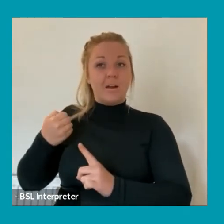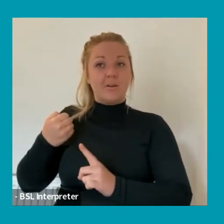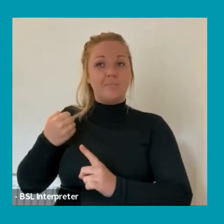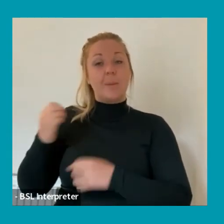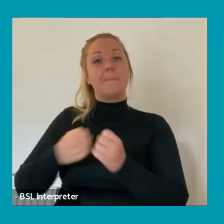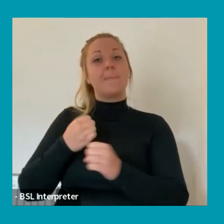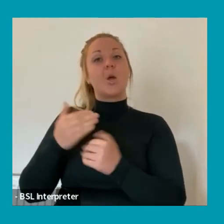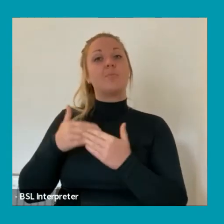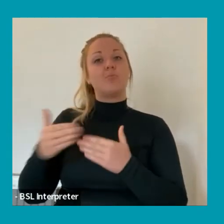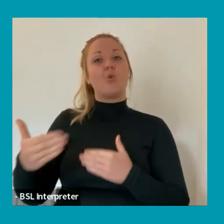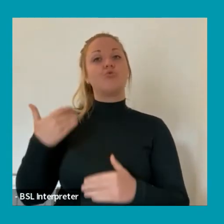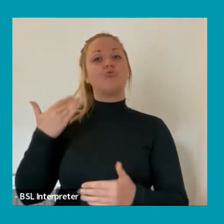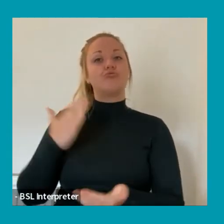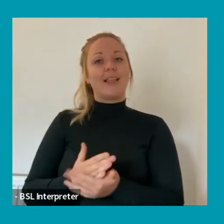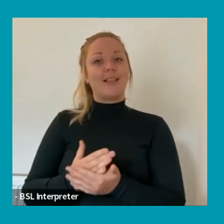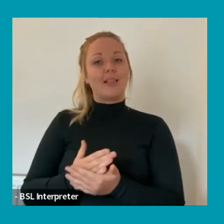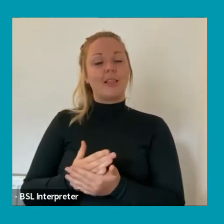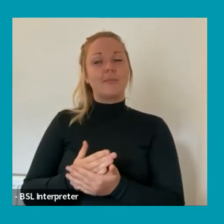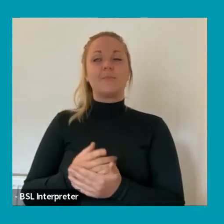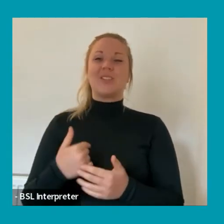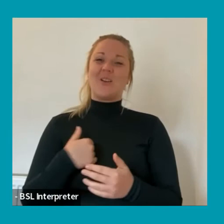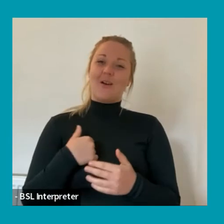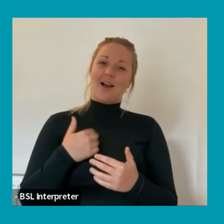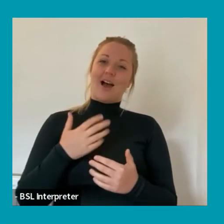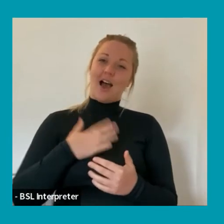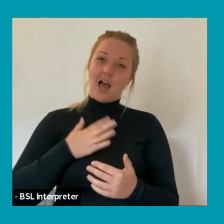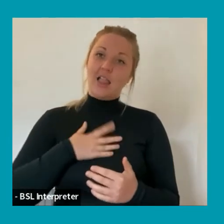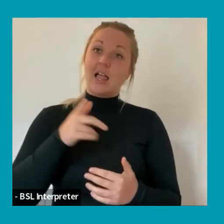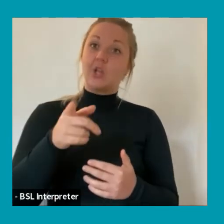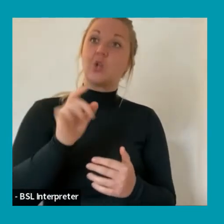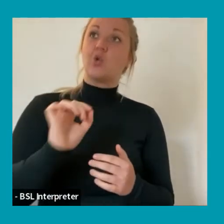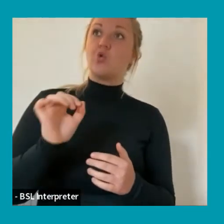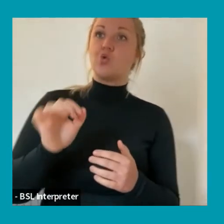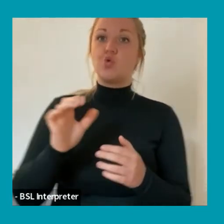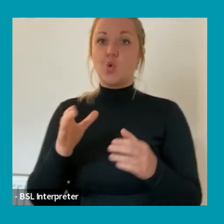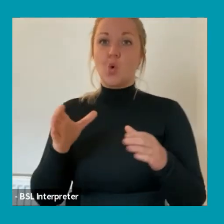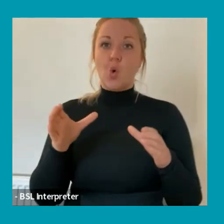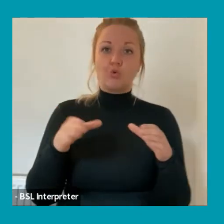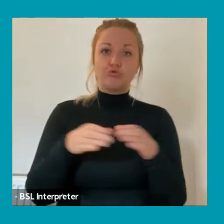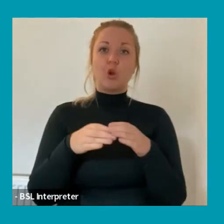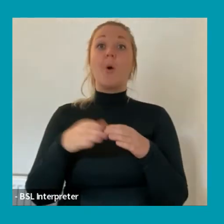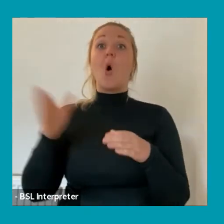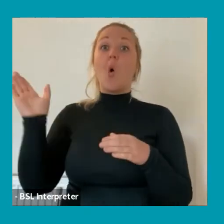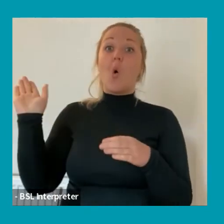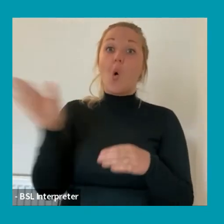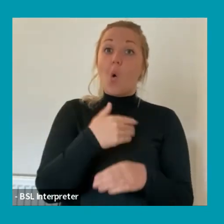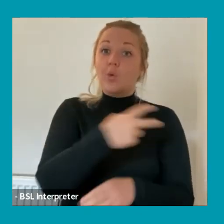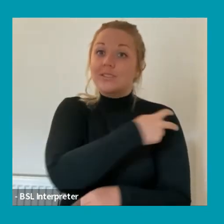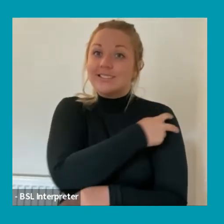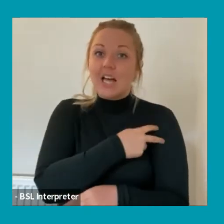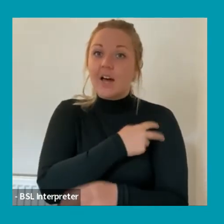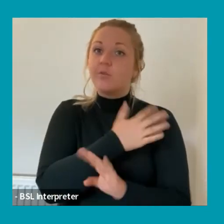And I love the way that you had the all staff groups, as well as the individual employee resource groups.